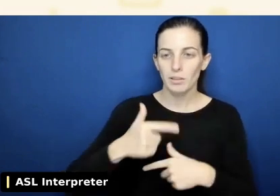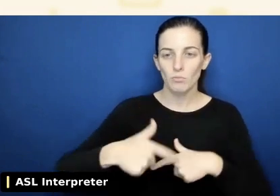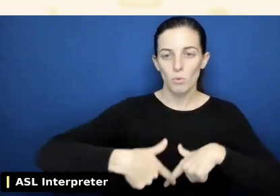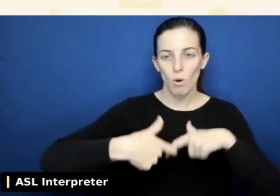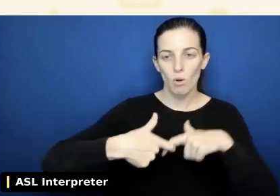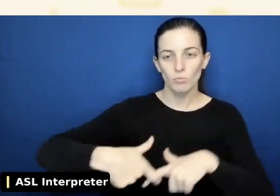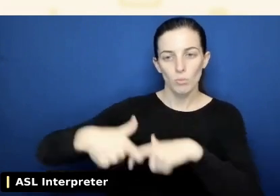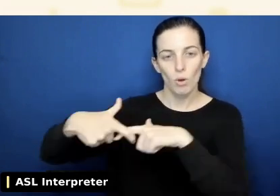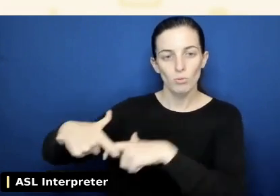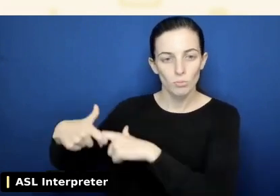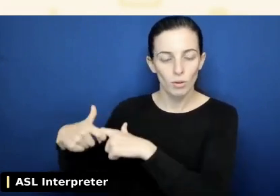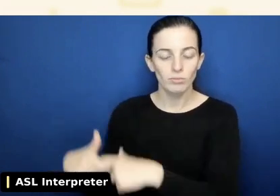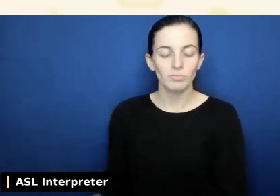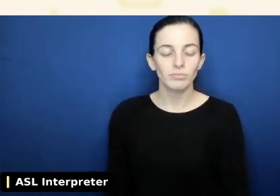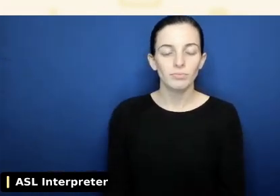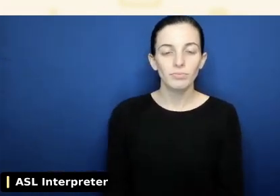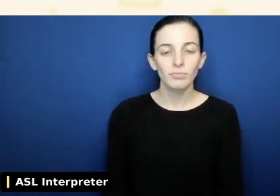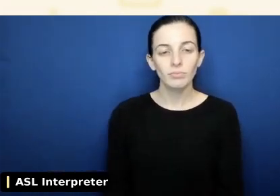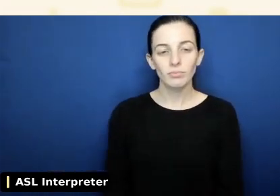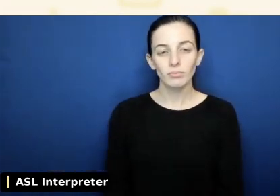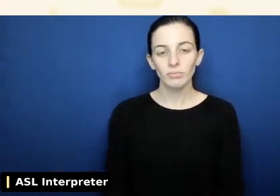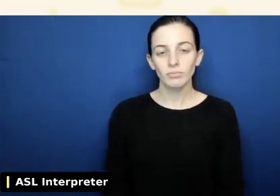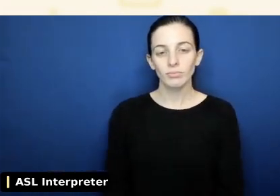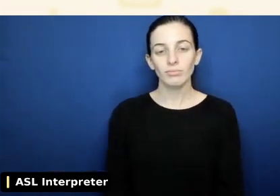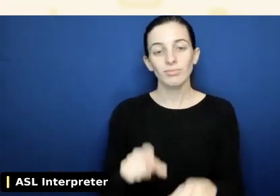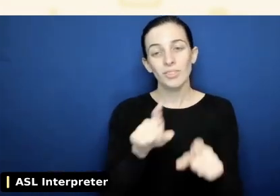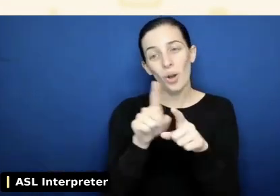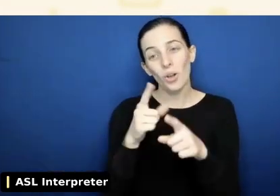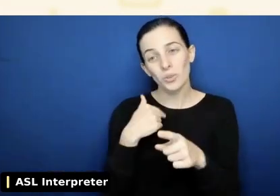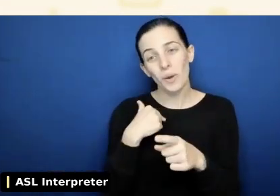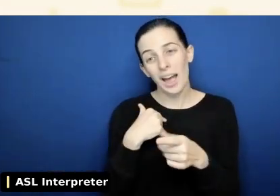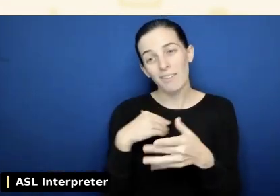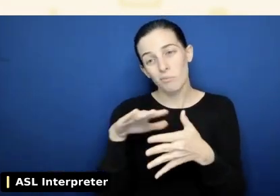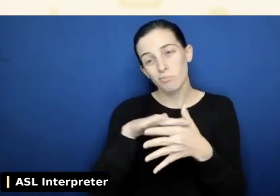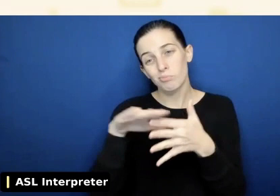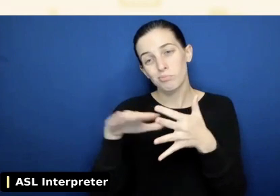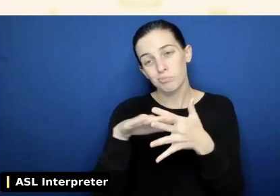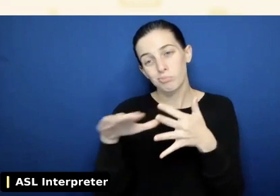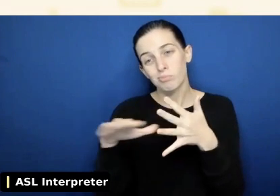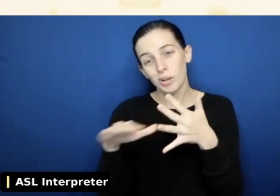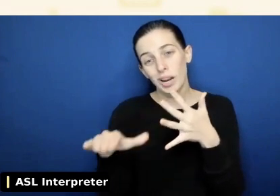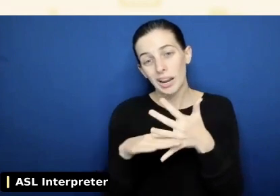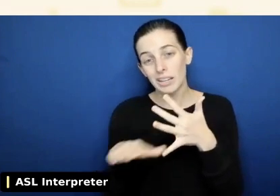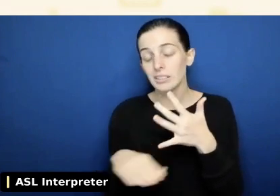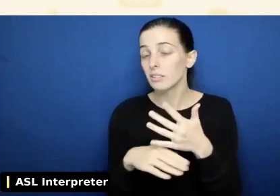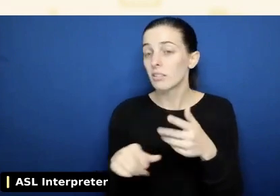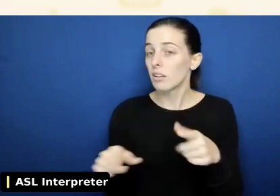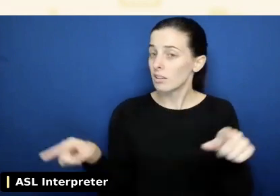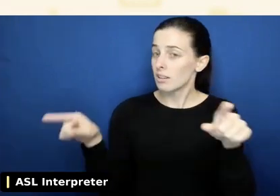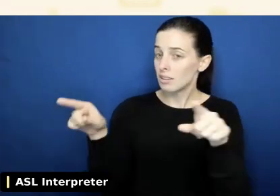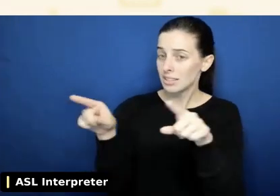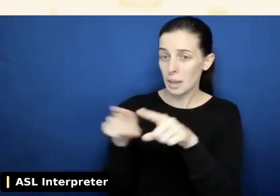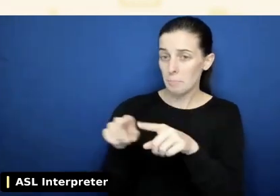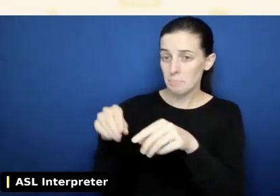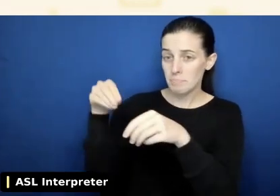And there are also breaks scheduled. The same goes for in person events.